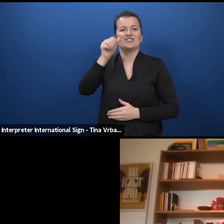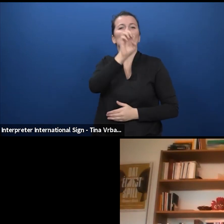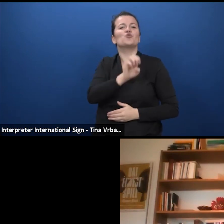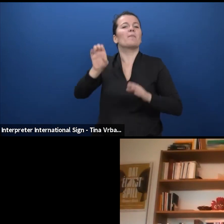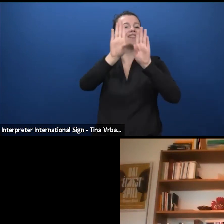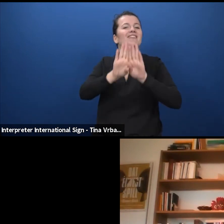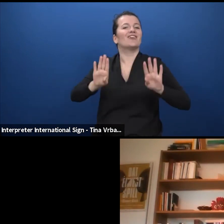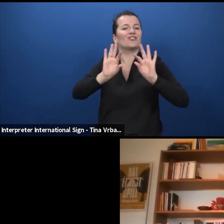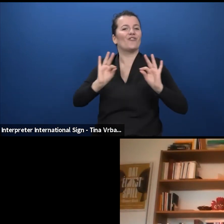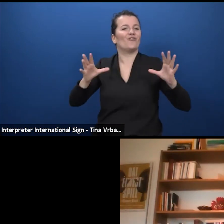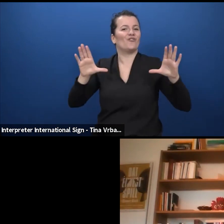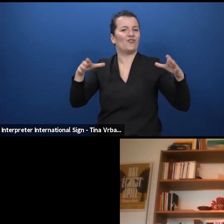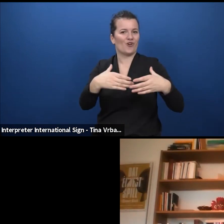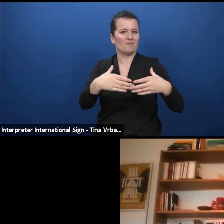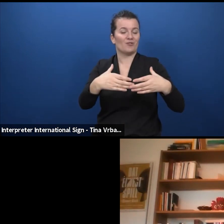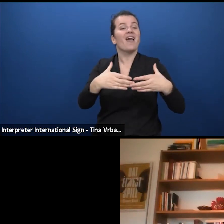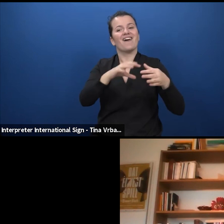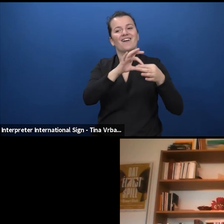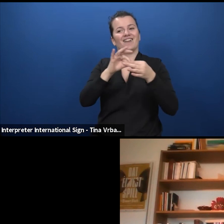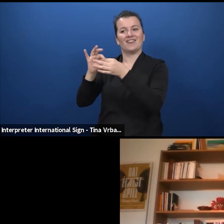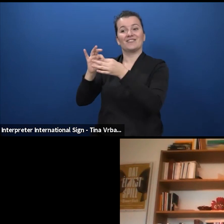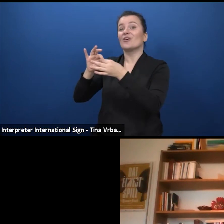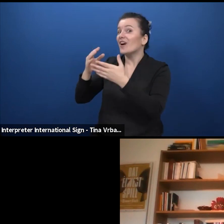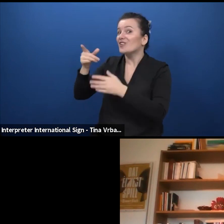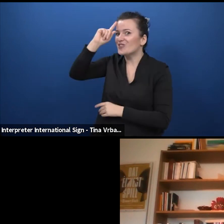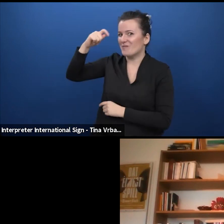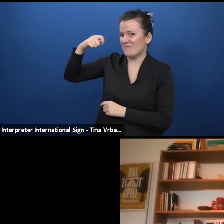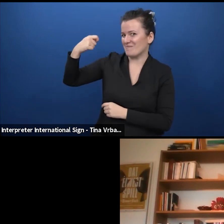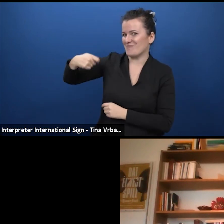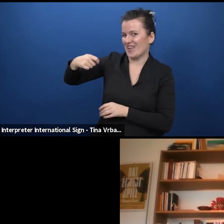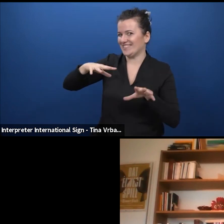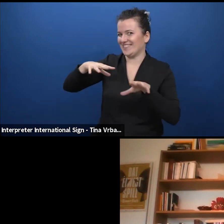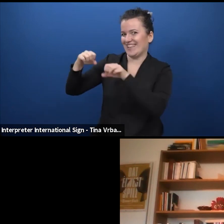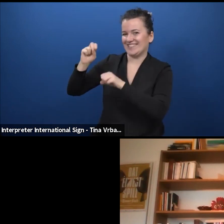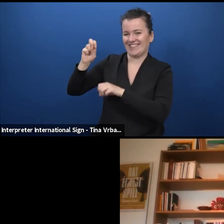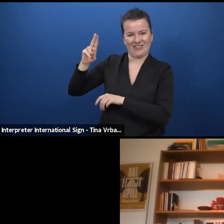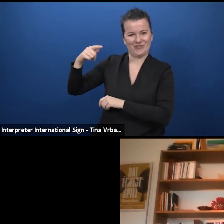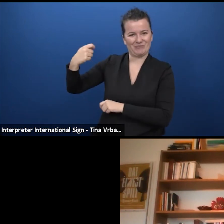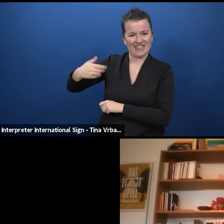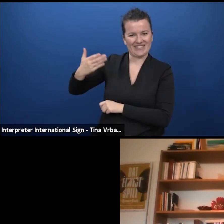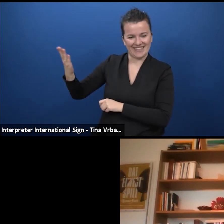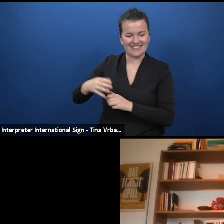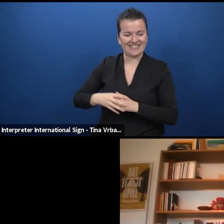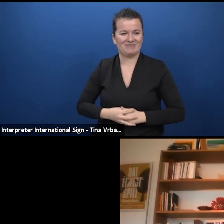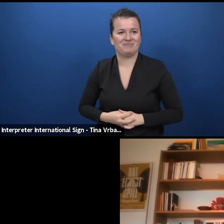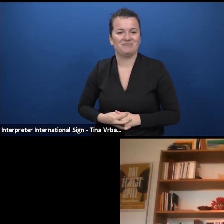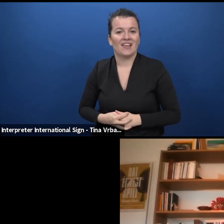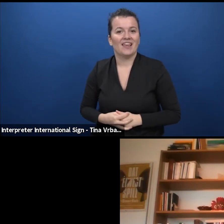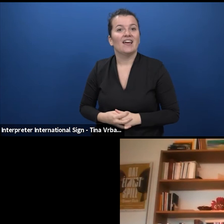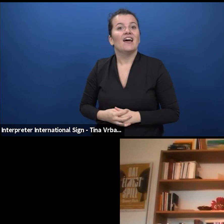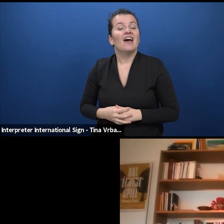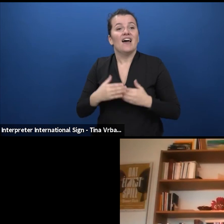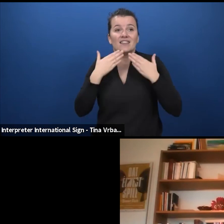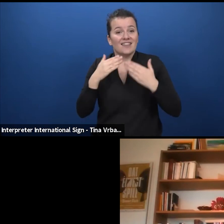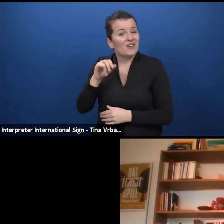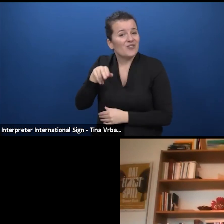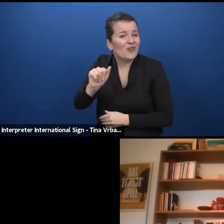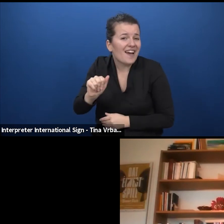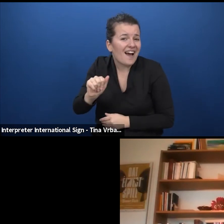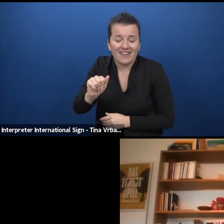EU council presidency and last but not least, thank you Ian for having my back, for all the